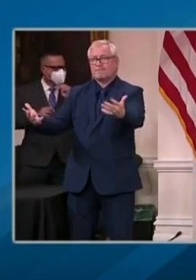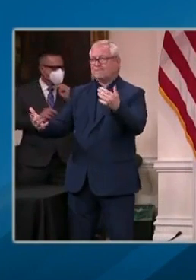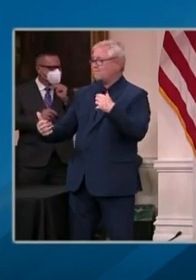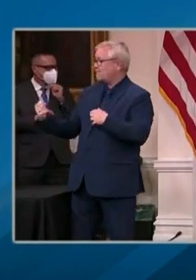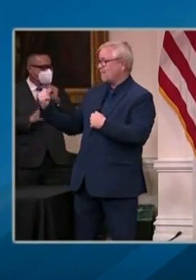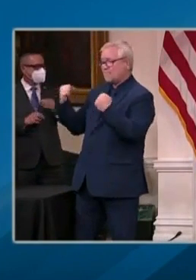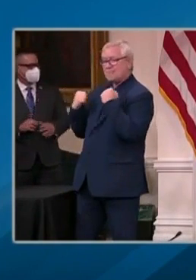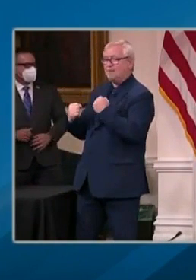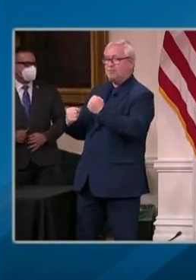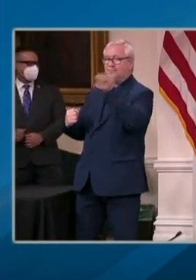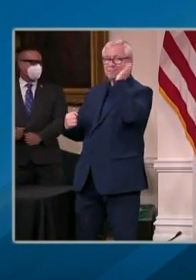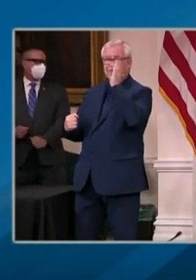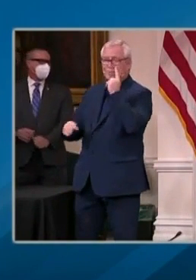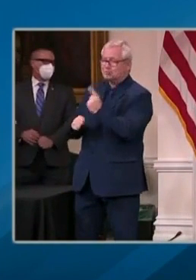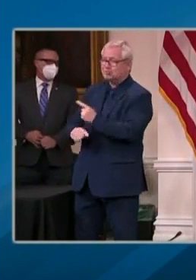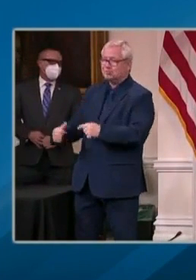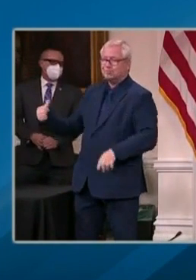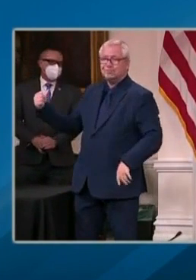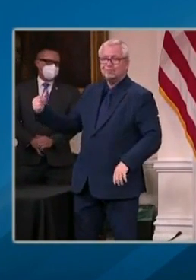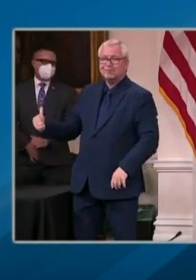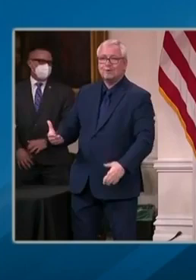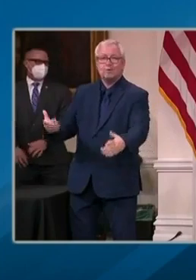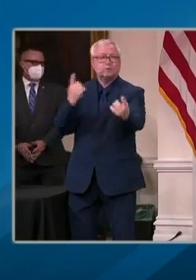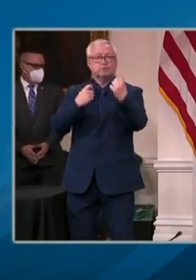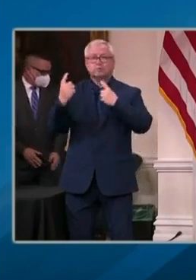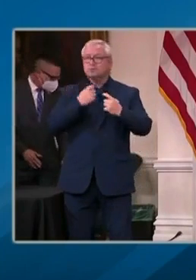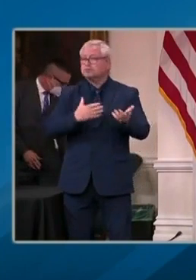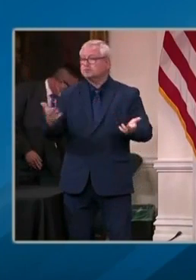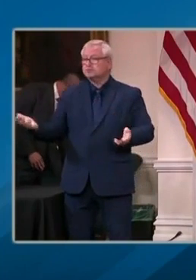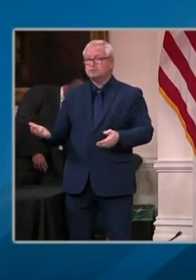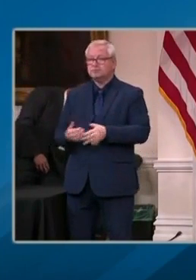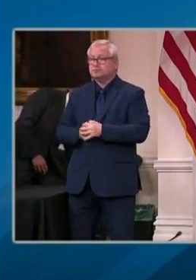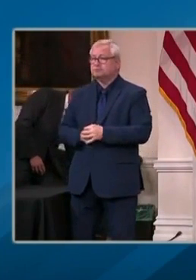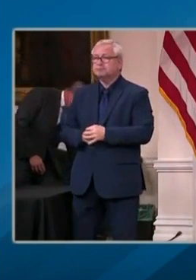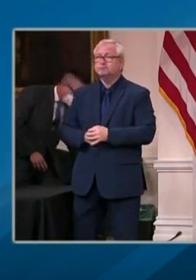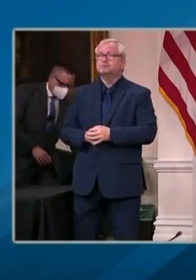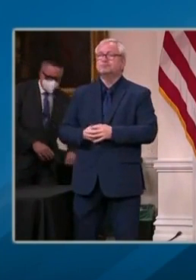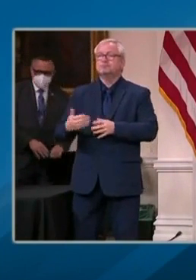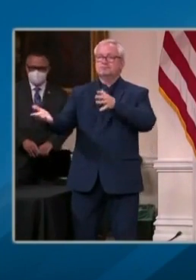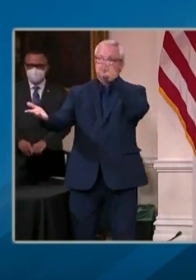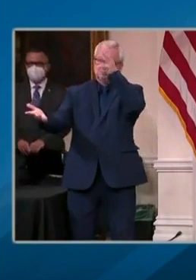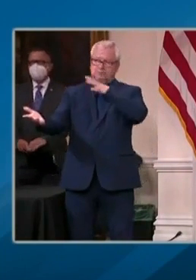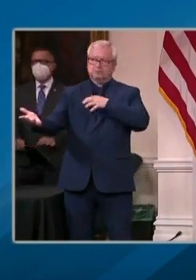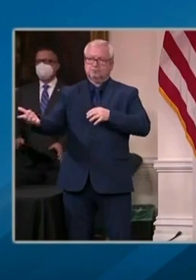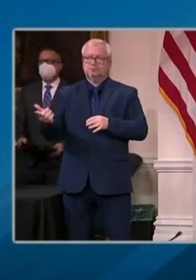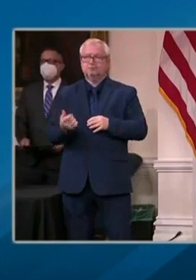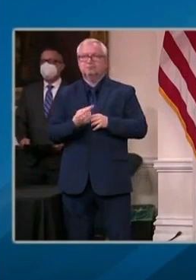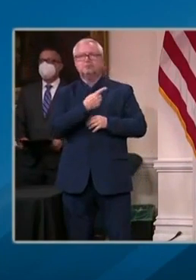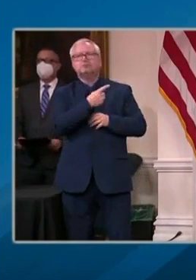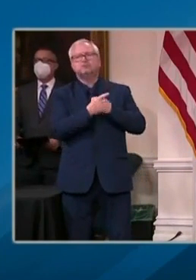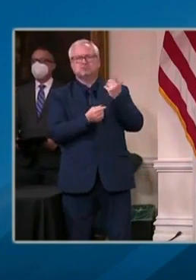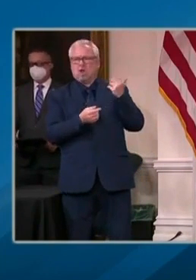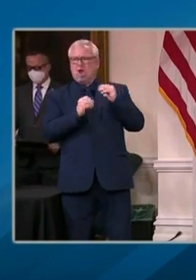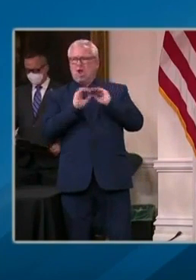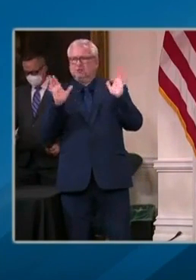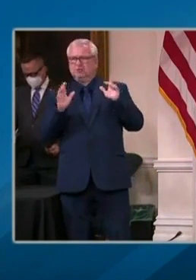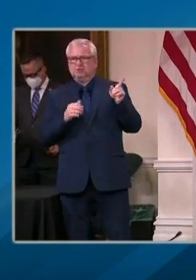DOESN'T QUITE HAVE THE SAME IMPACT BUT THANK YOU, DOCTOR.